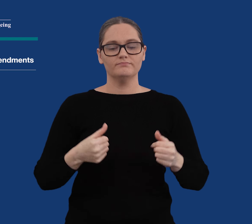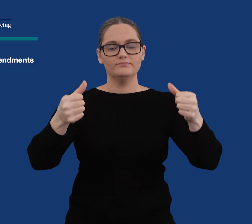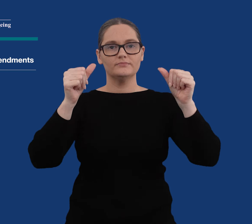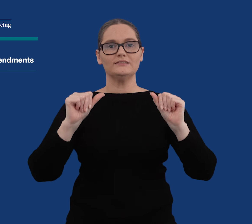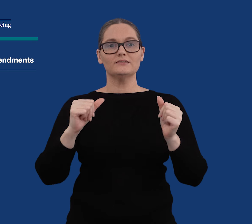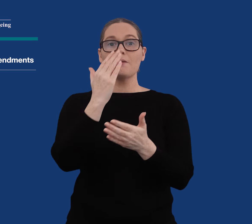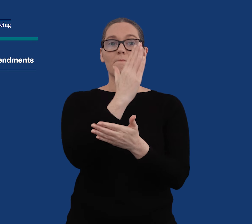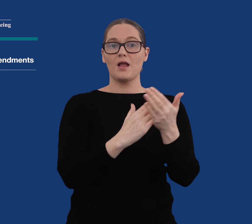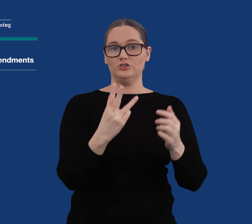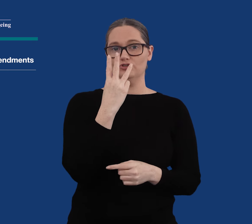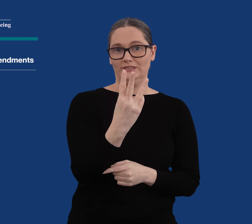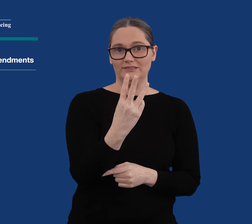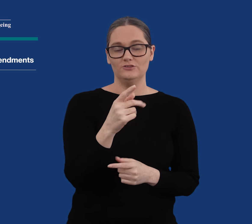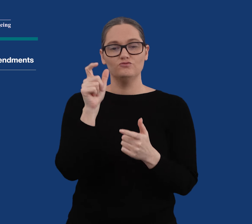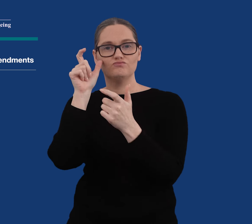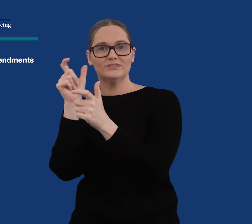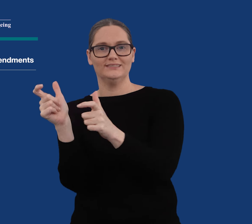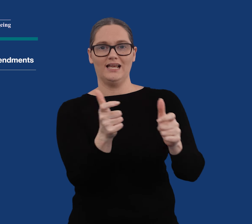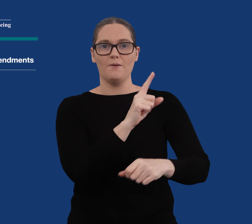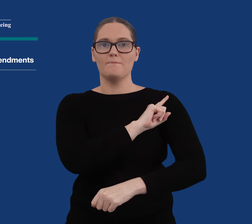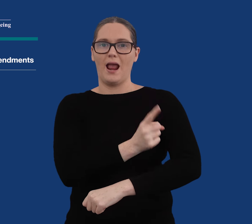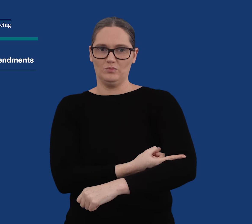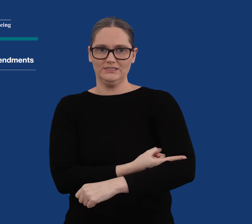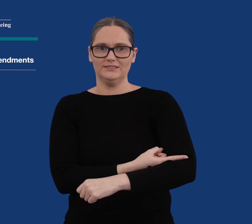Part 3 – Regulatory powers